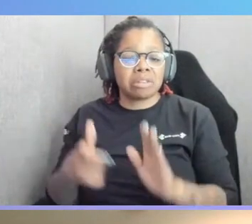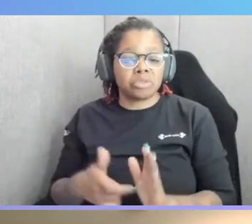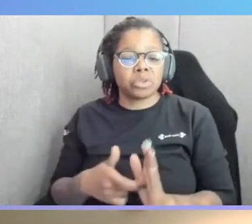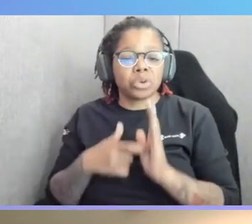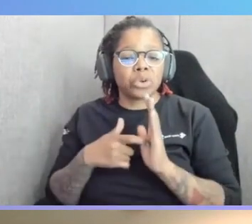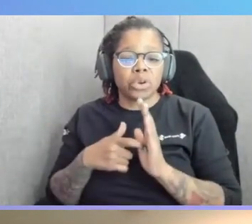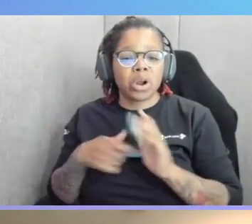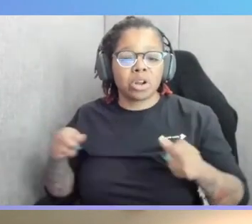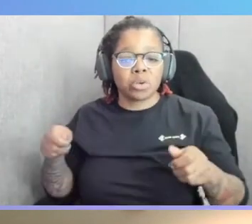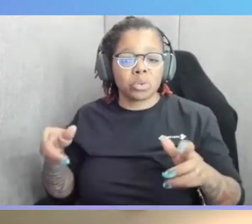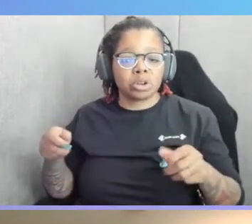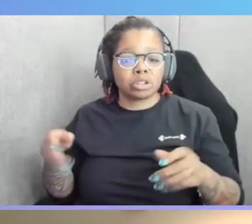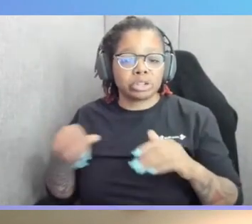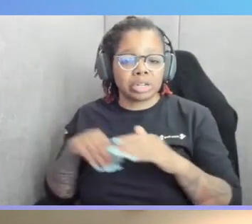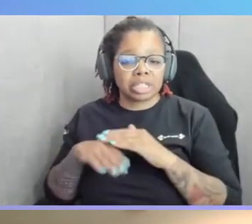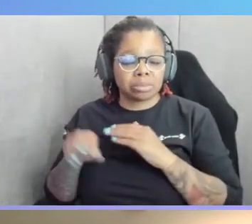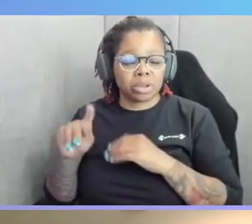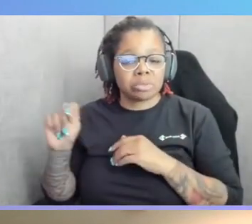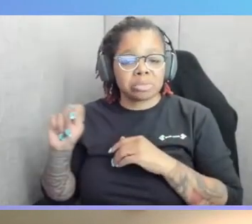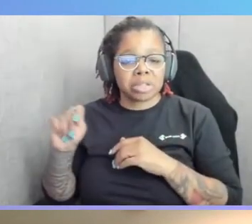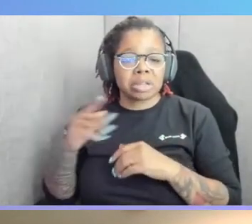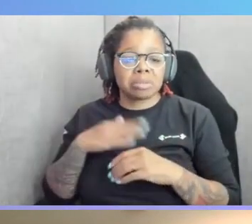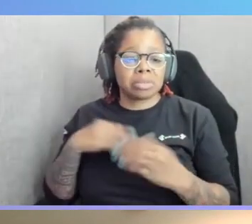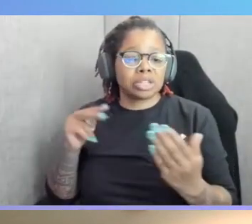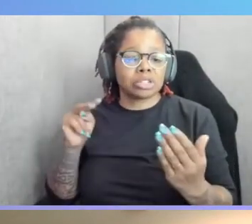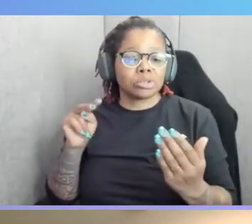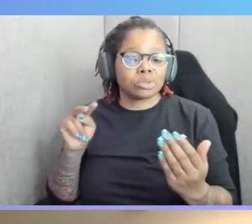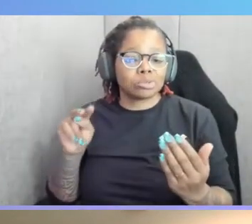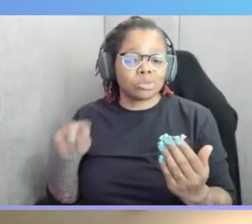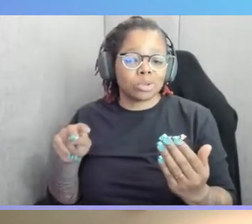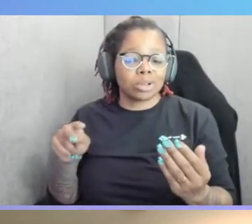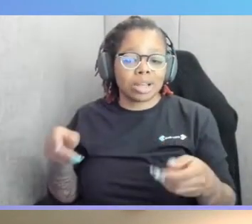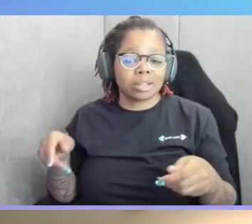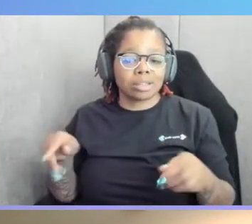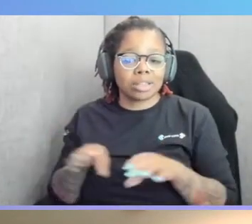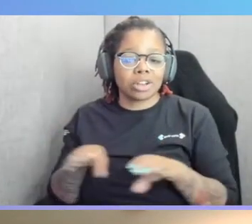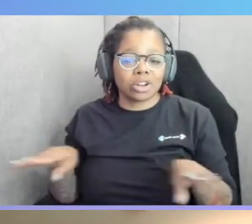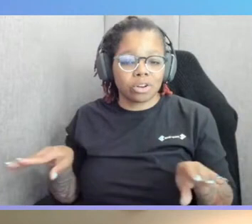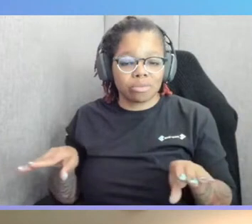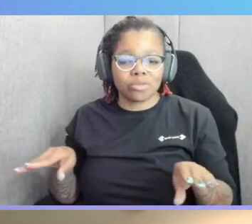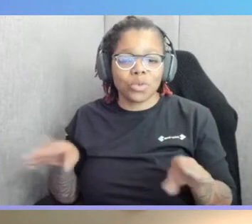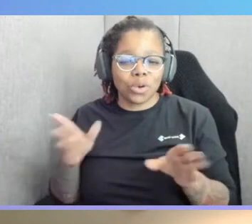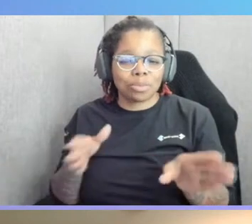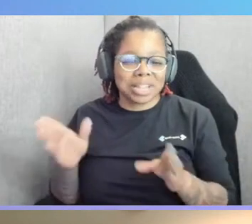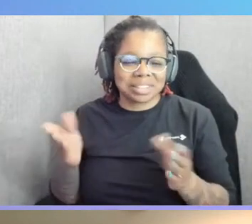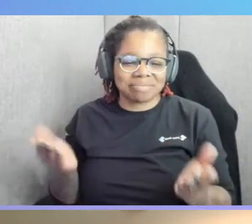restroom, please refer to the ground floor floor plan. That